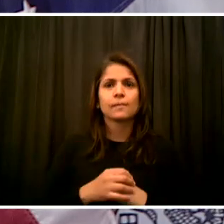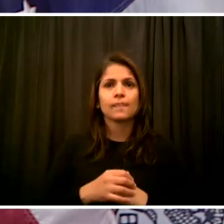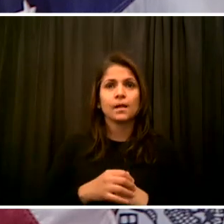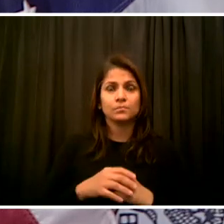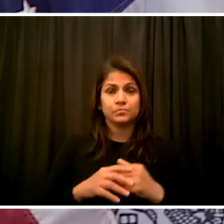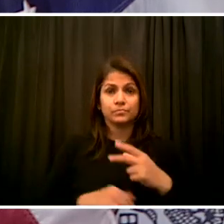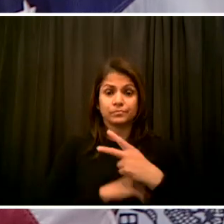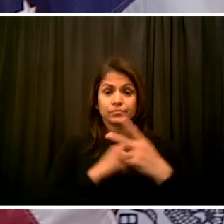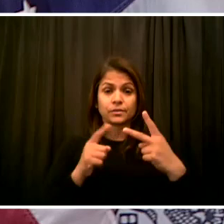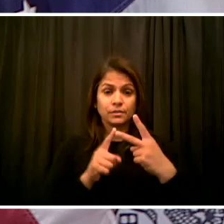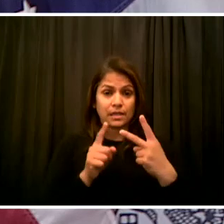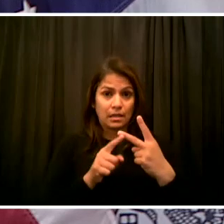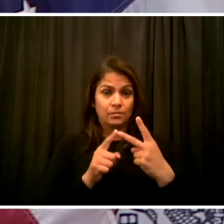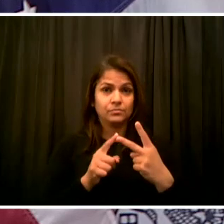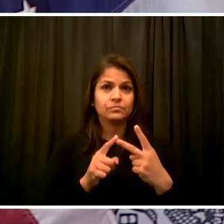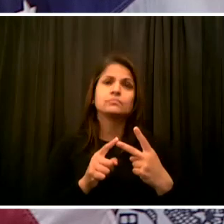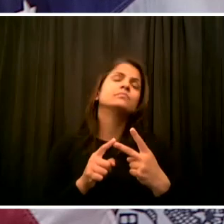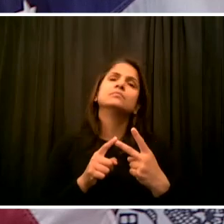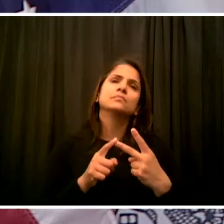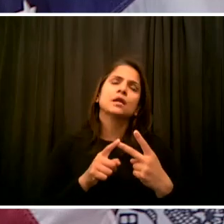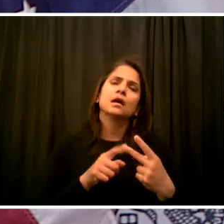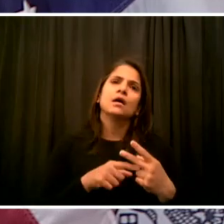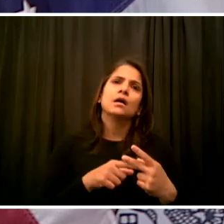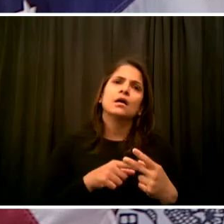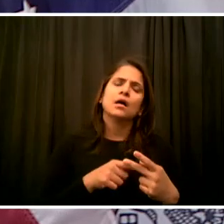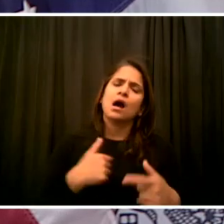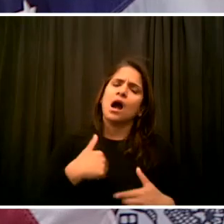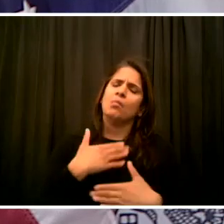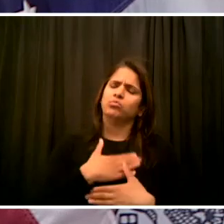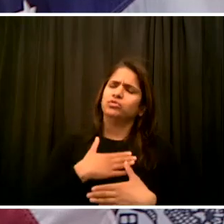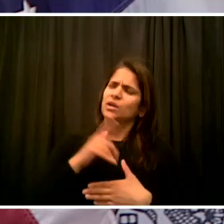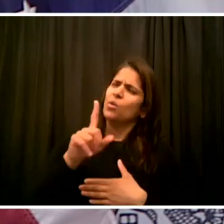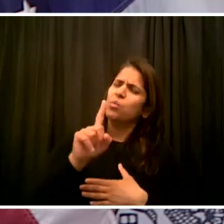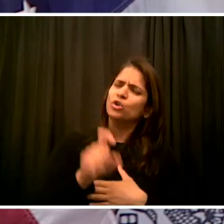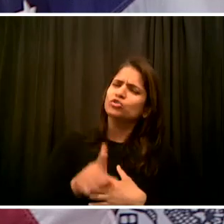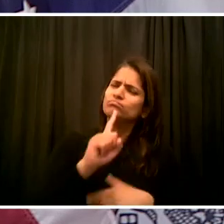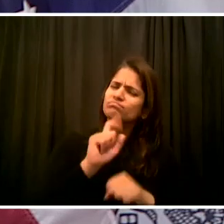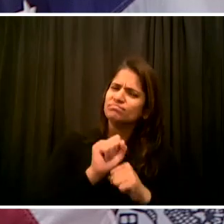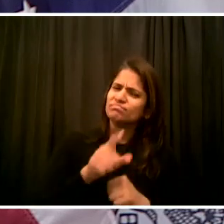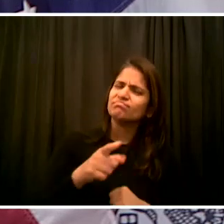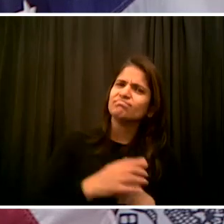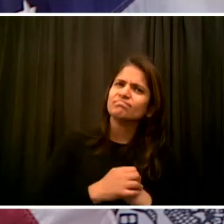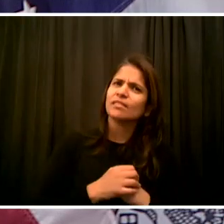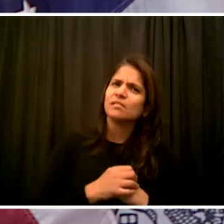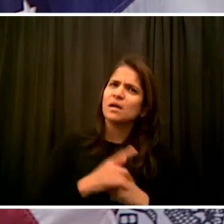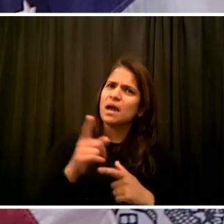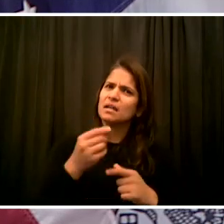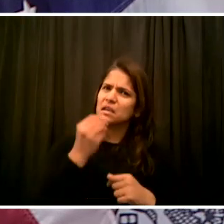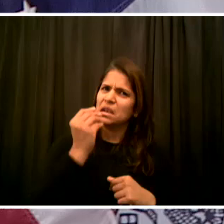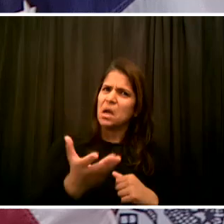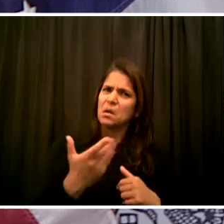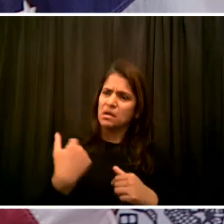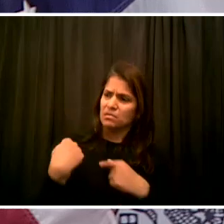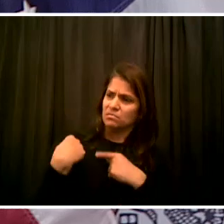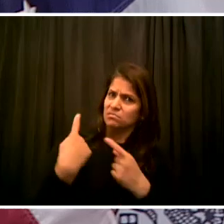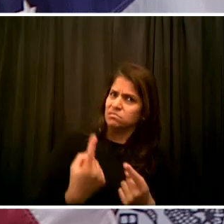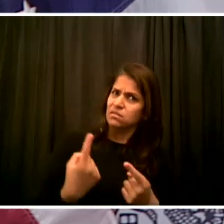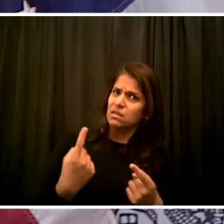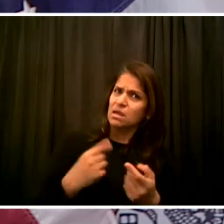I APPRECIATE THE FRAME OF YOUR QUESTION BECAUSE, CLEARLY, THE ENTIRE VISION OF THIS ADINMISRATTONI HAS BEEN TO FUNDAMENTALLY